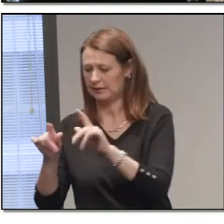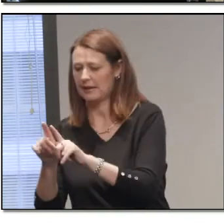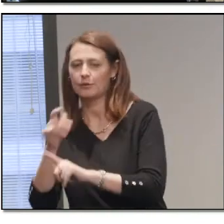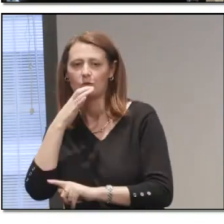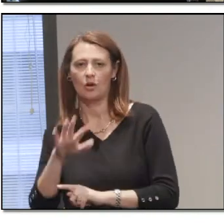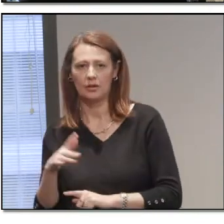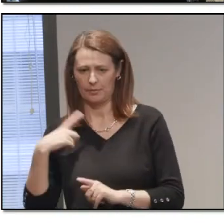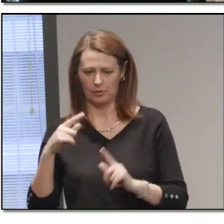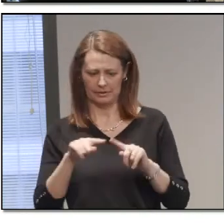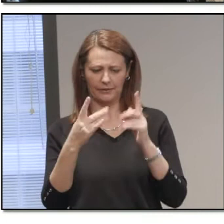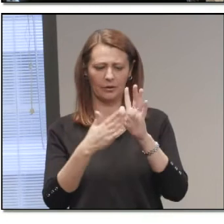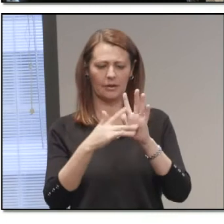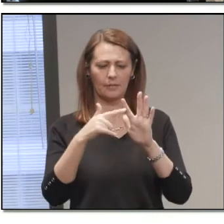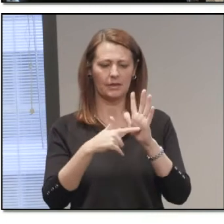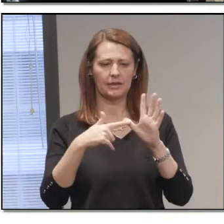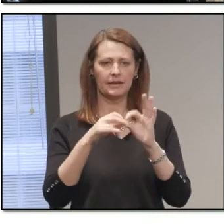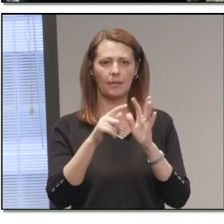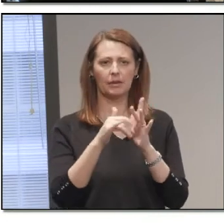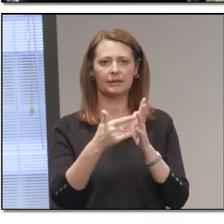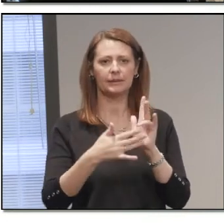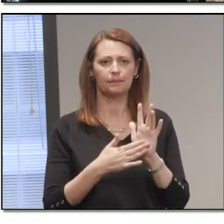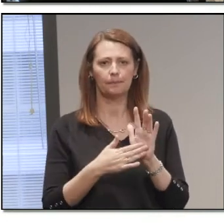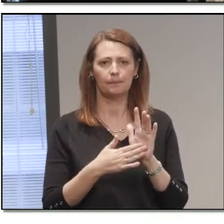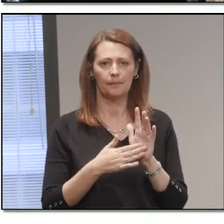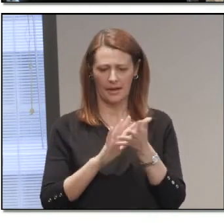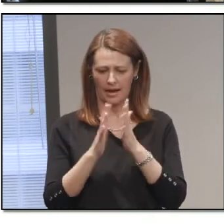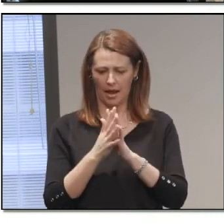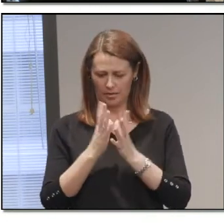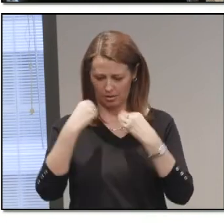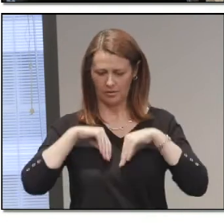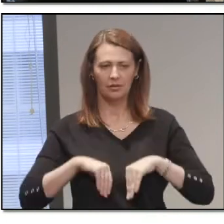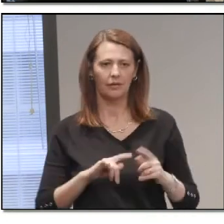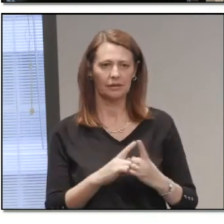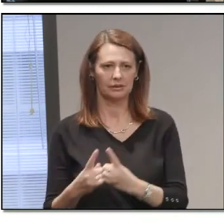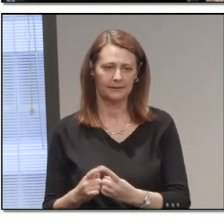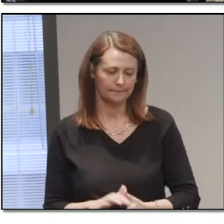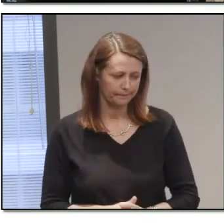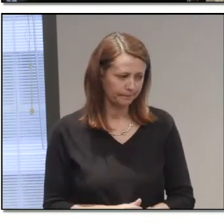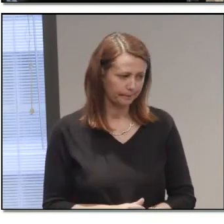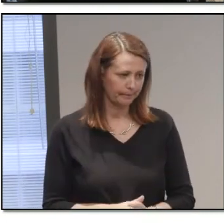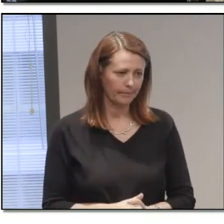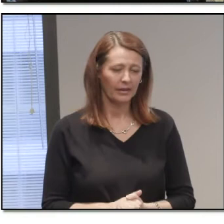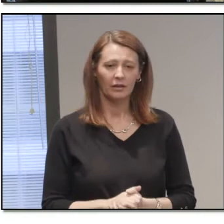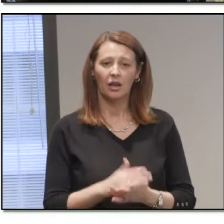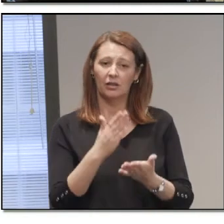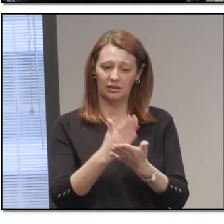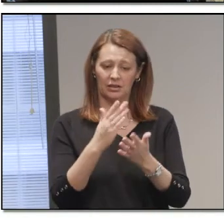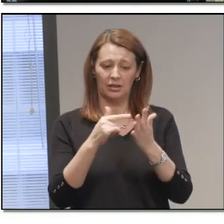different metabolism and different ways that they handle things. So, classic toxicology, in my view,